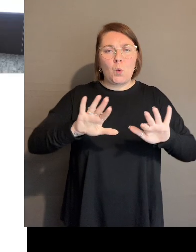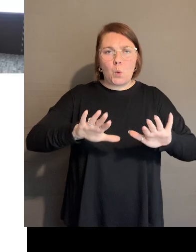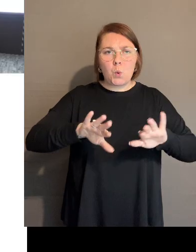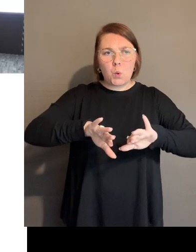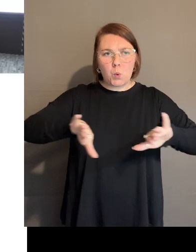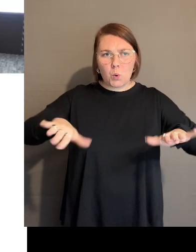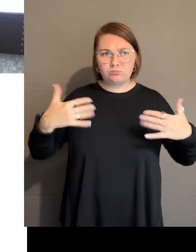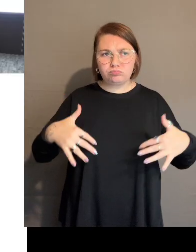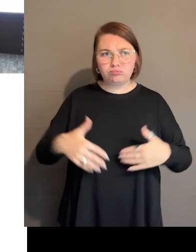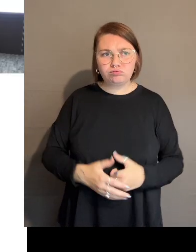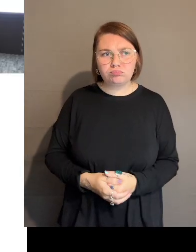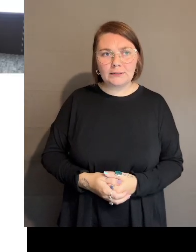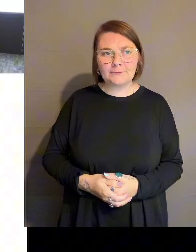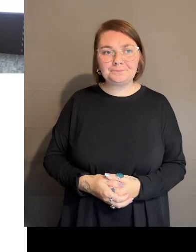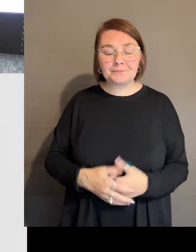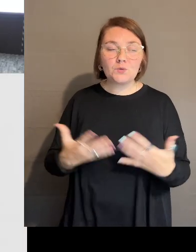So, yeah.